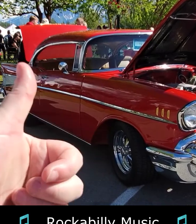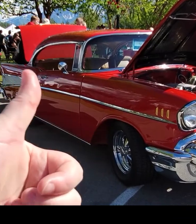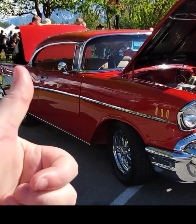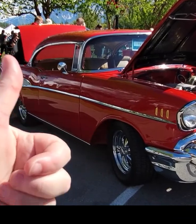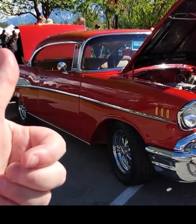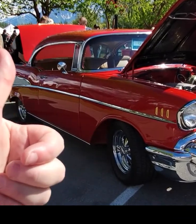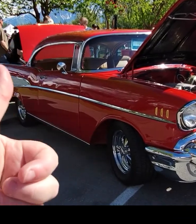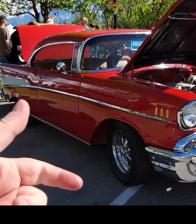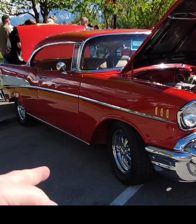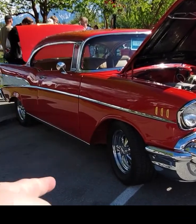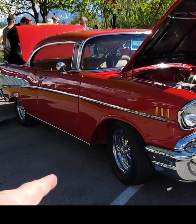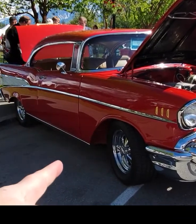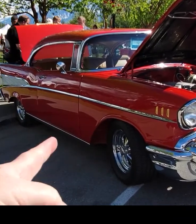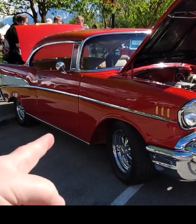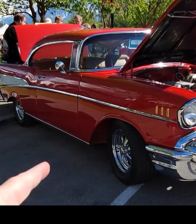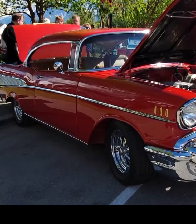Cool this one!